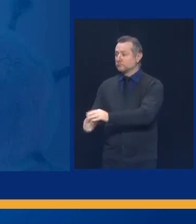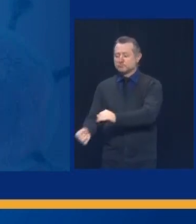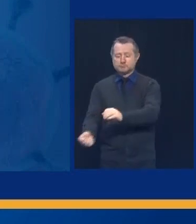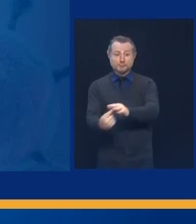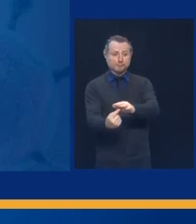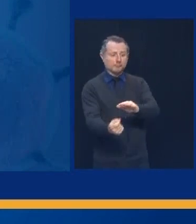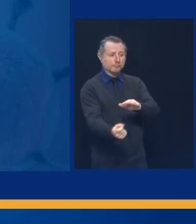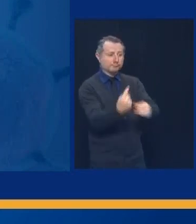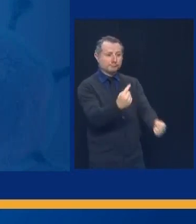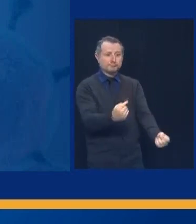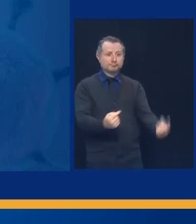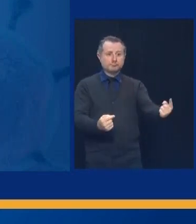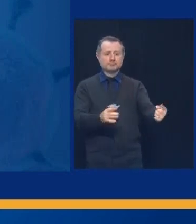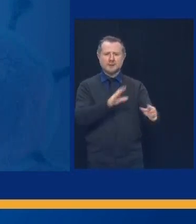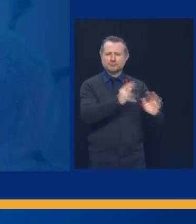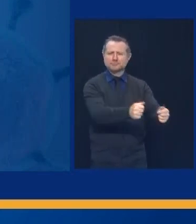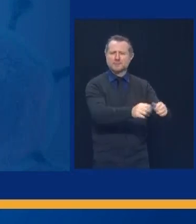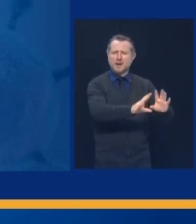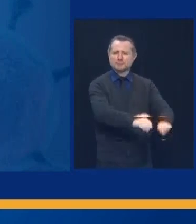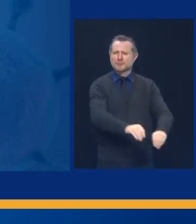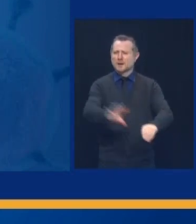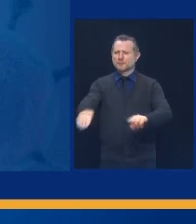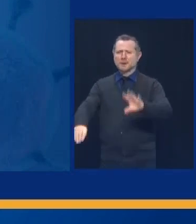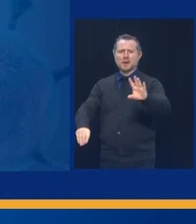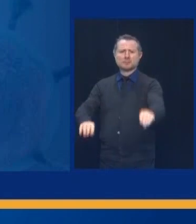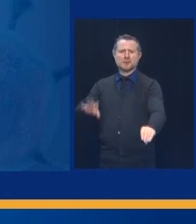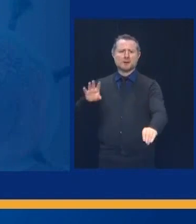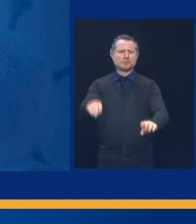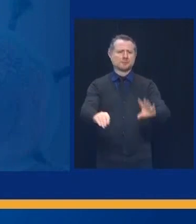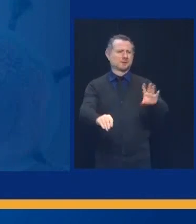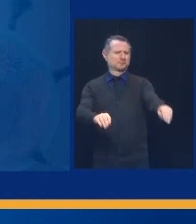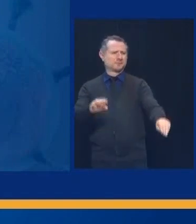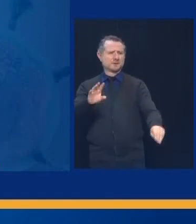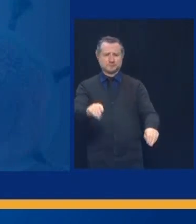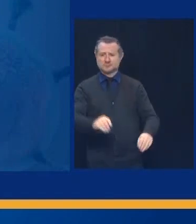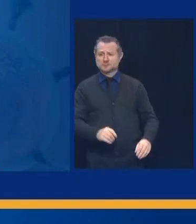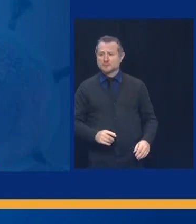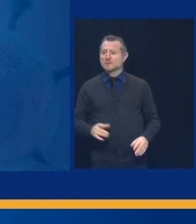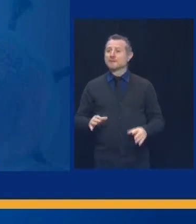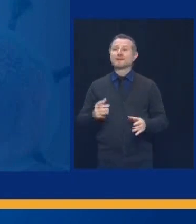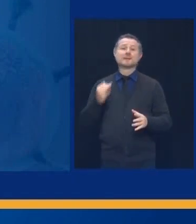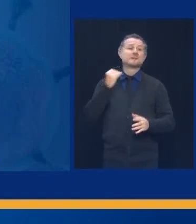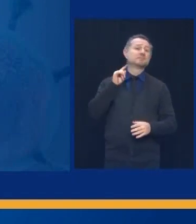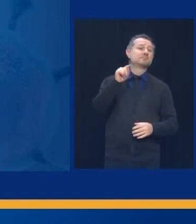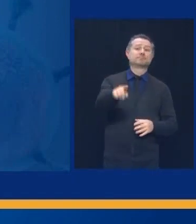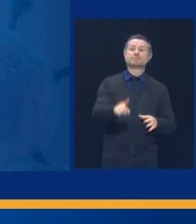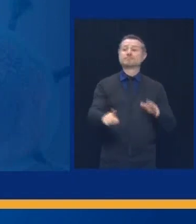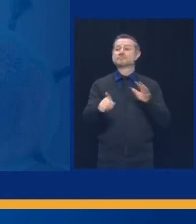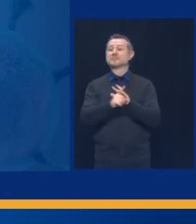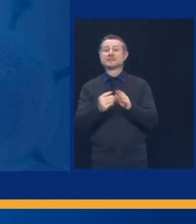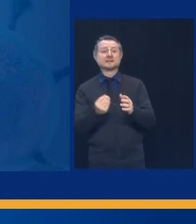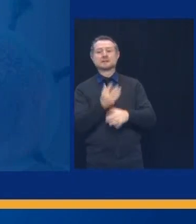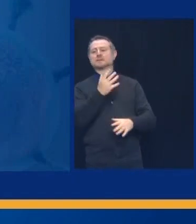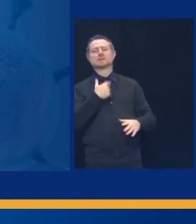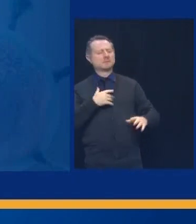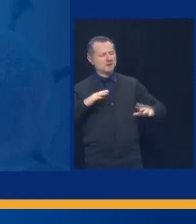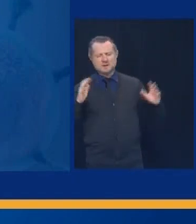STATE, YOU RUN AND YOU ATTACK IT AND YOU PULL IT OUT. AND THEN THERE'S ANOTHER SPREAD STARTING IN ANOTHER PART OFDT át?nmb STATE, AND YOU RUN AND YOU